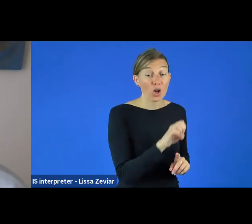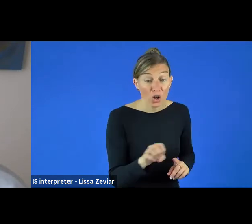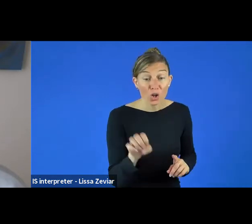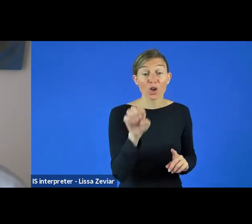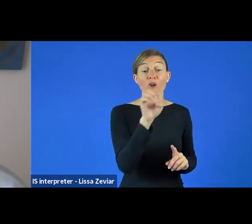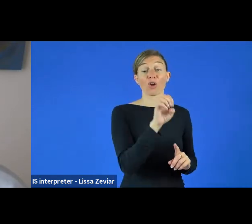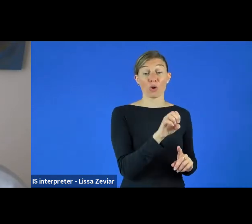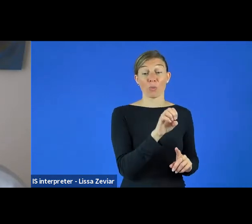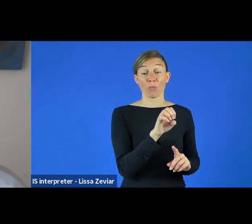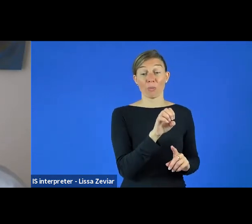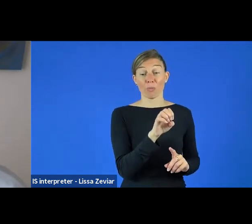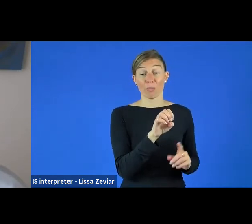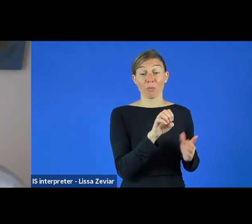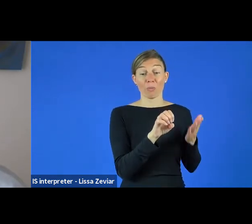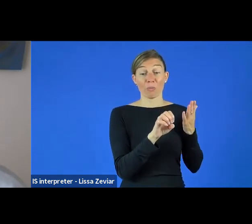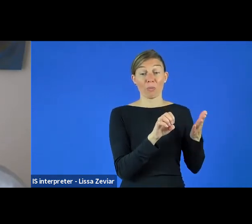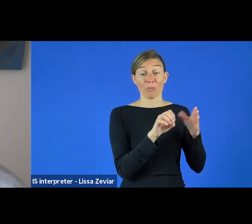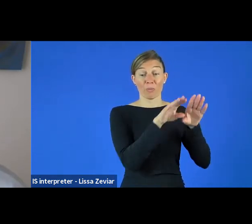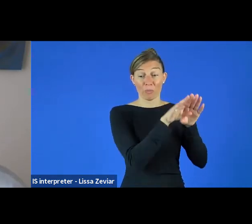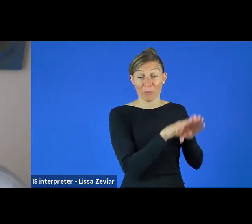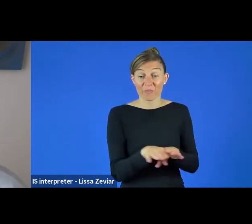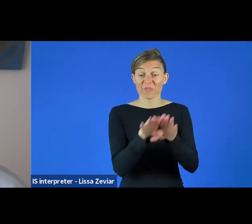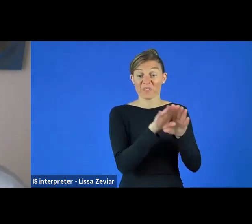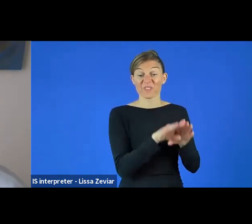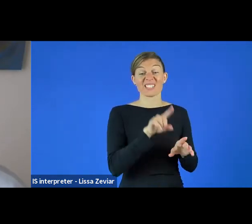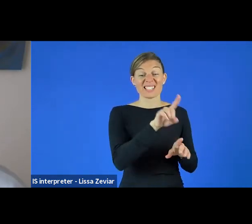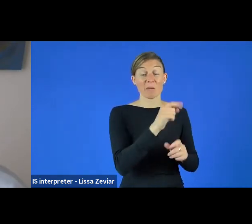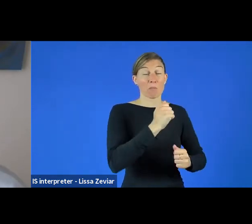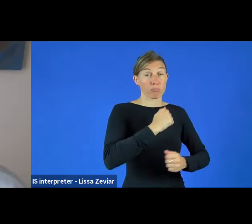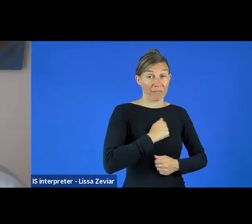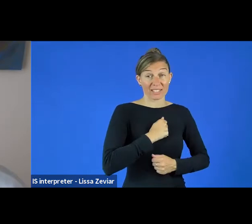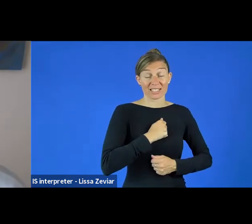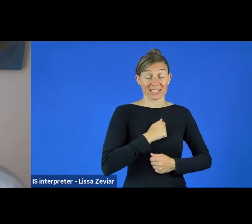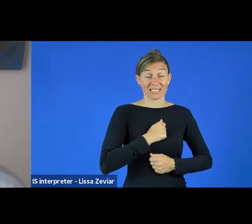It is based on national delegations. We will explain later what it means.